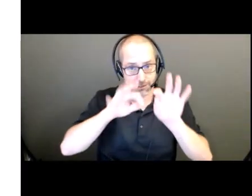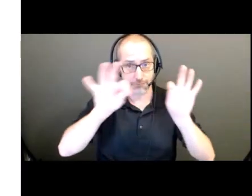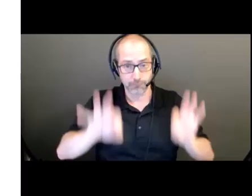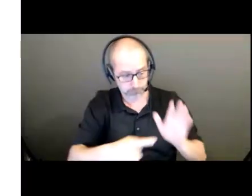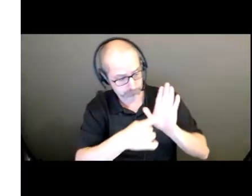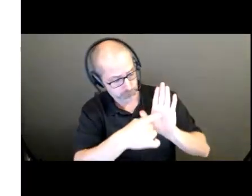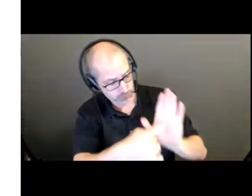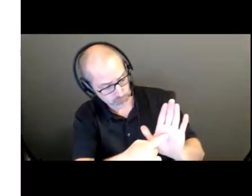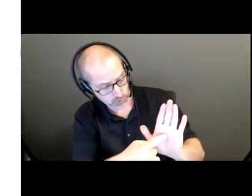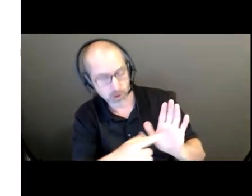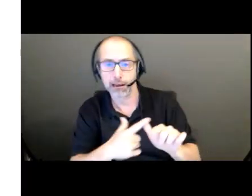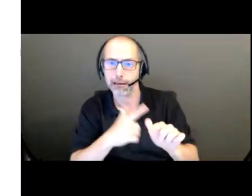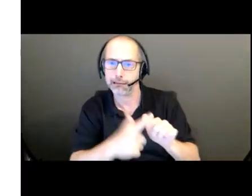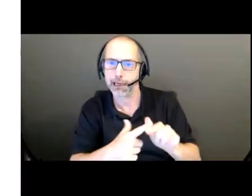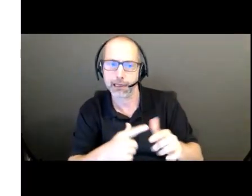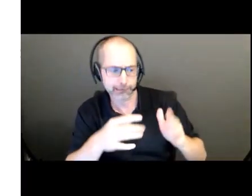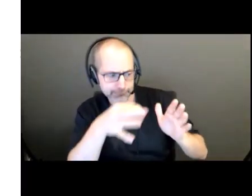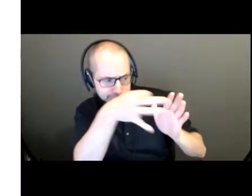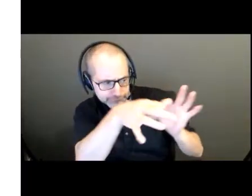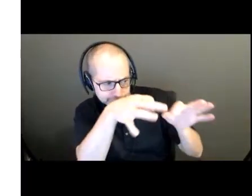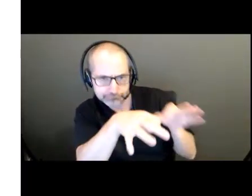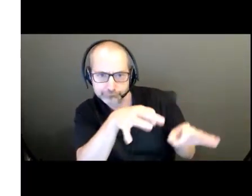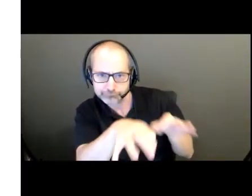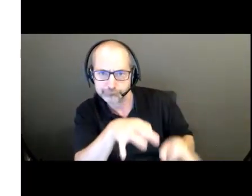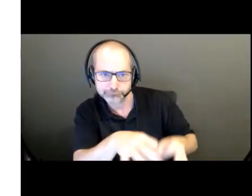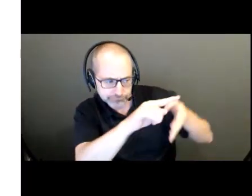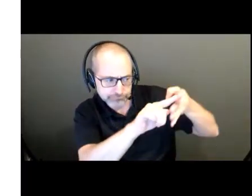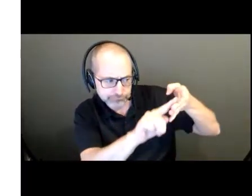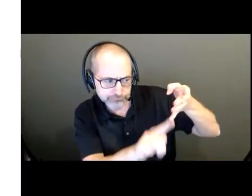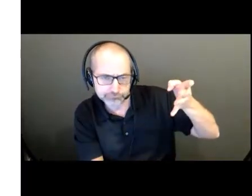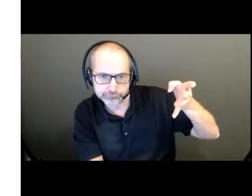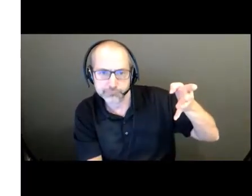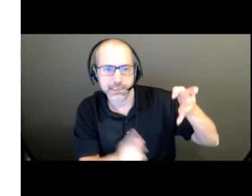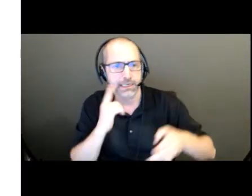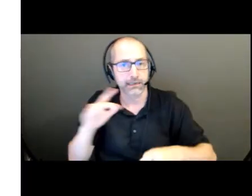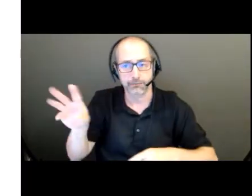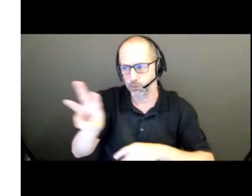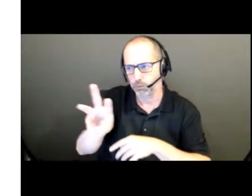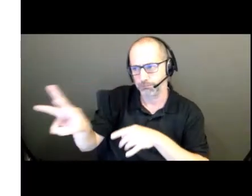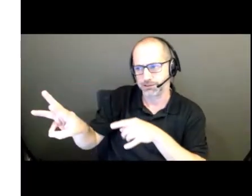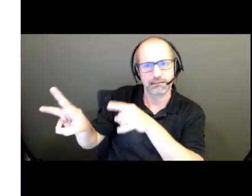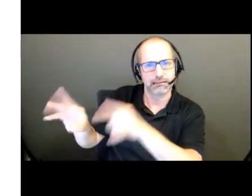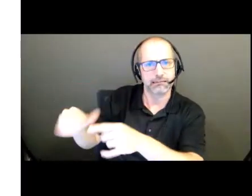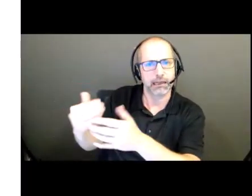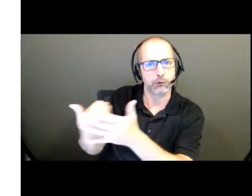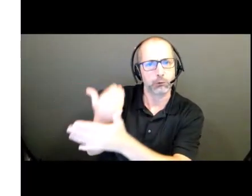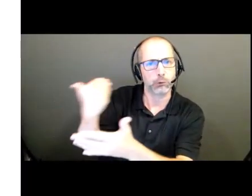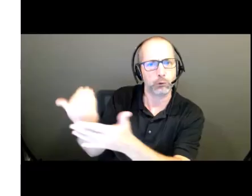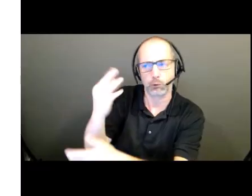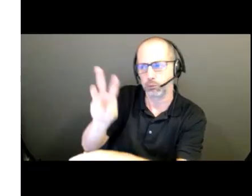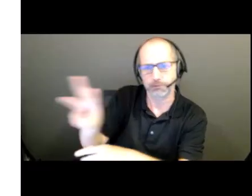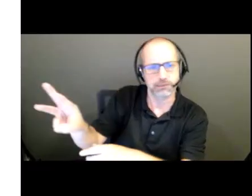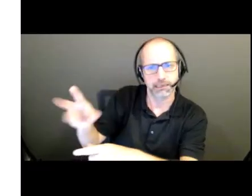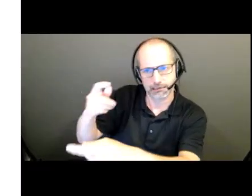If you're looking for information about navigating the updated portal, that training is available separately on the Guidance and Resources